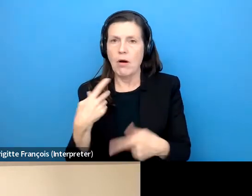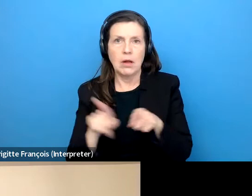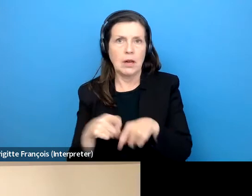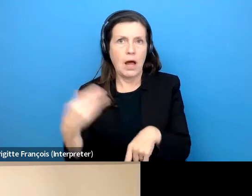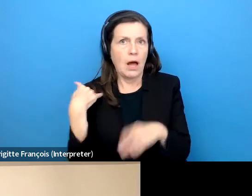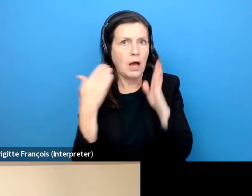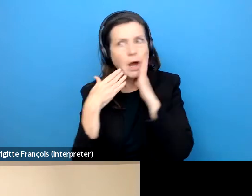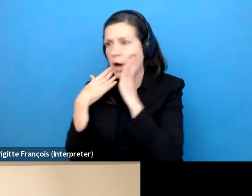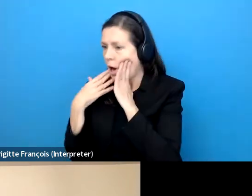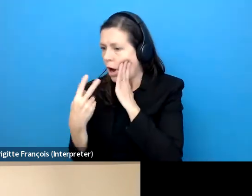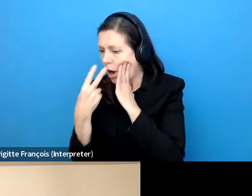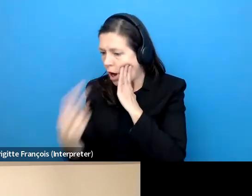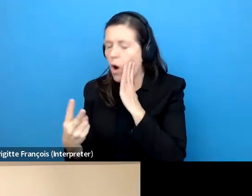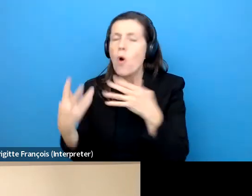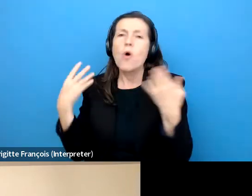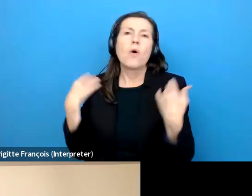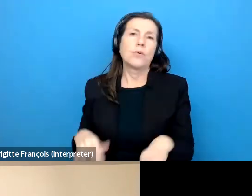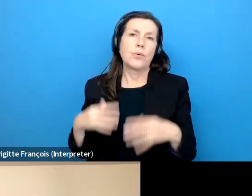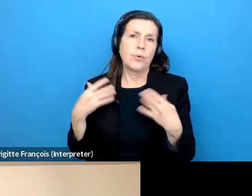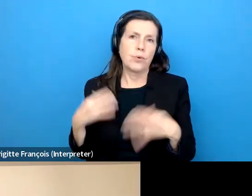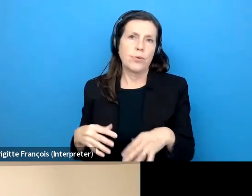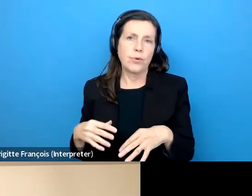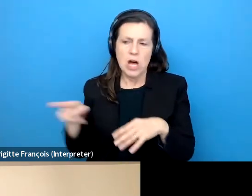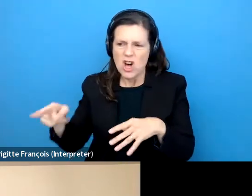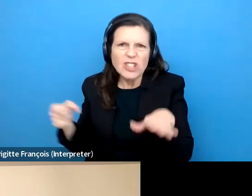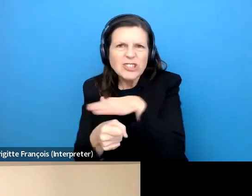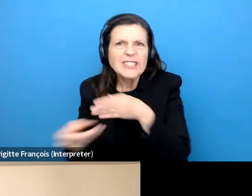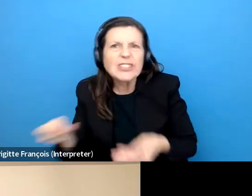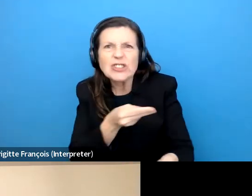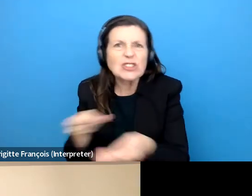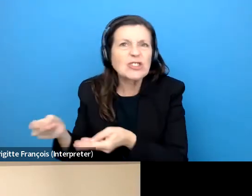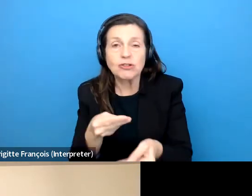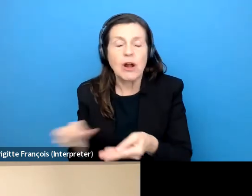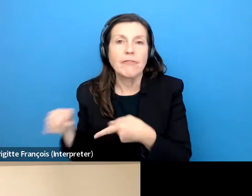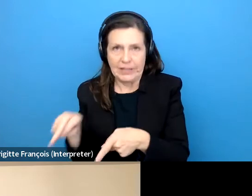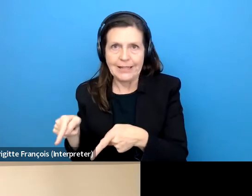that traffickers turned to women and girls with disabilities